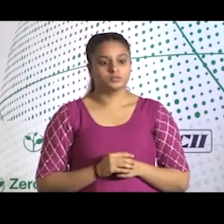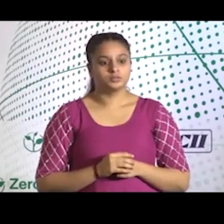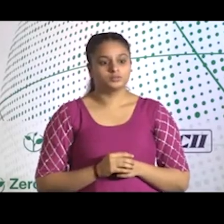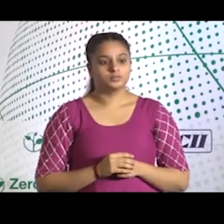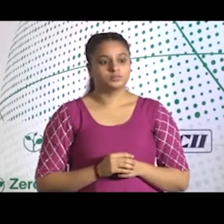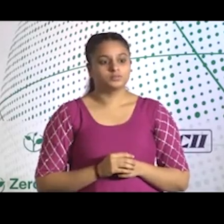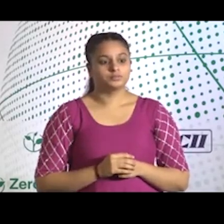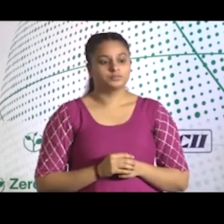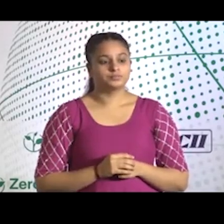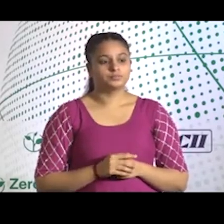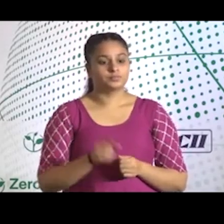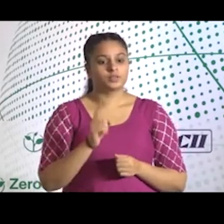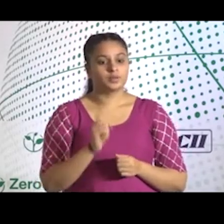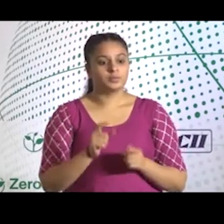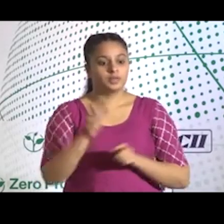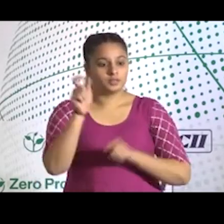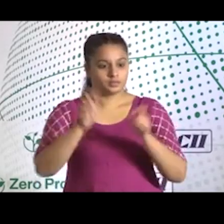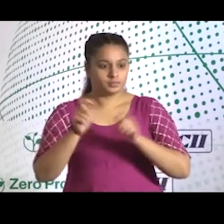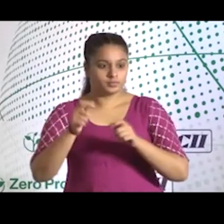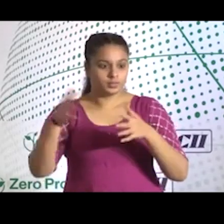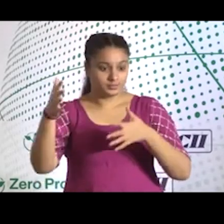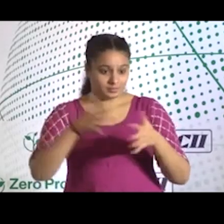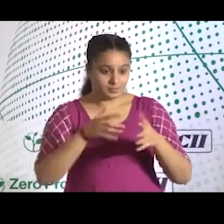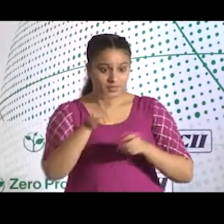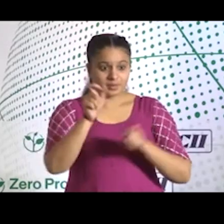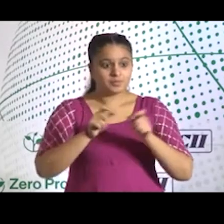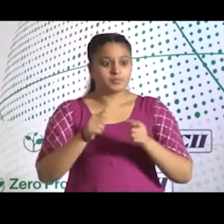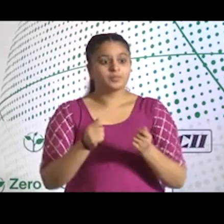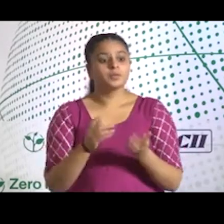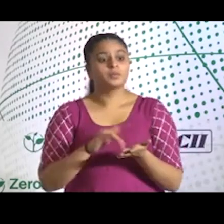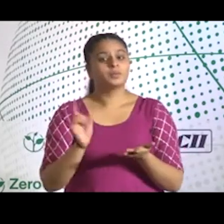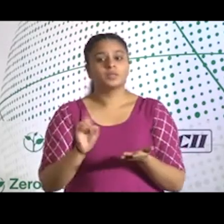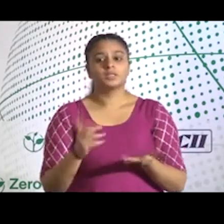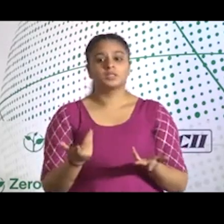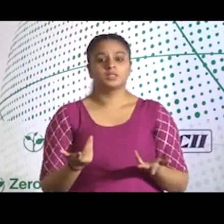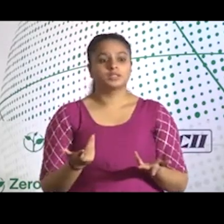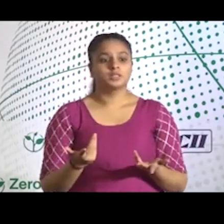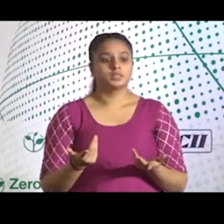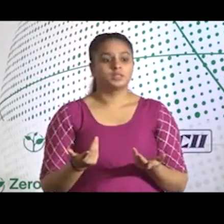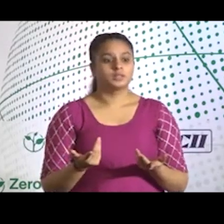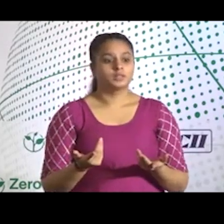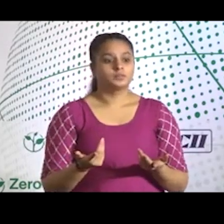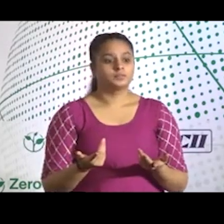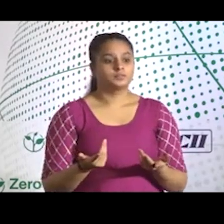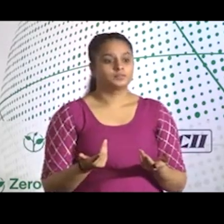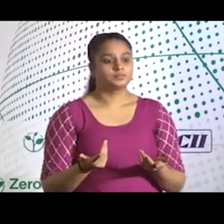but finally people come back and say, where are these people? Right? You don't have folks with the right skill sets.